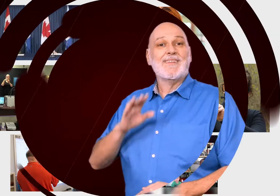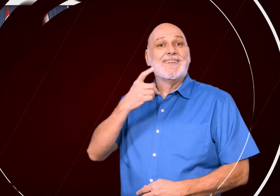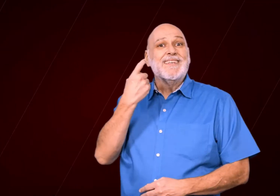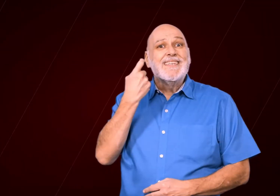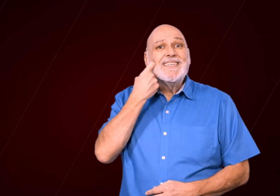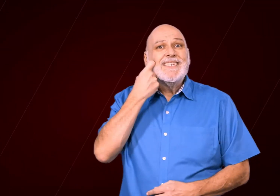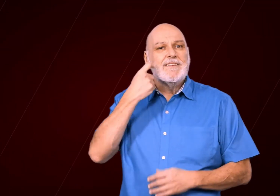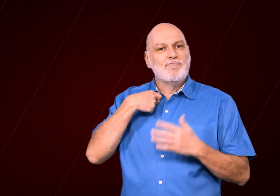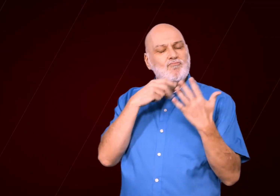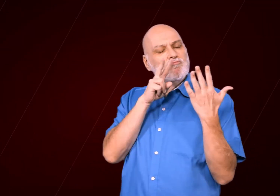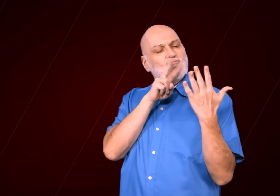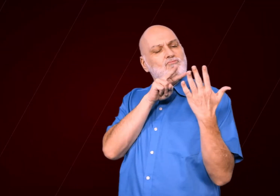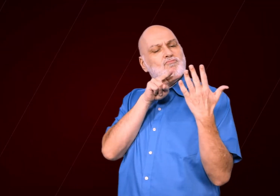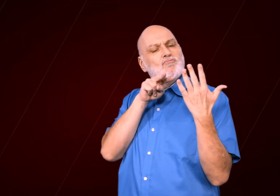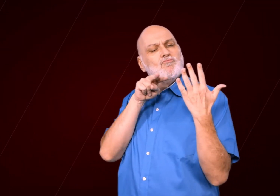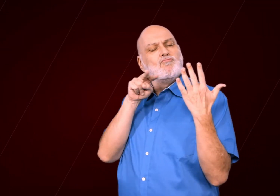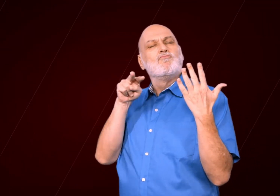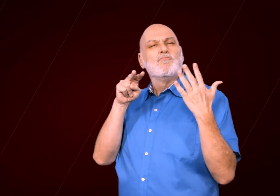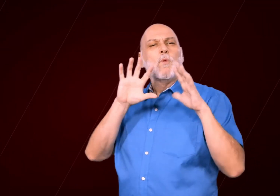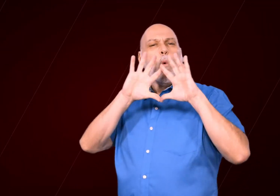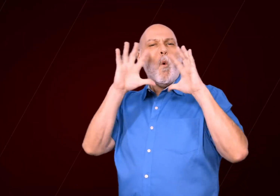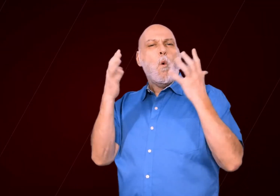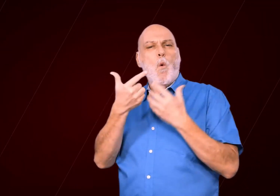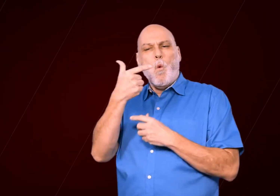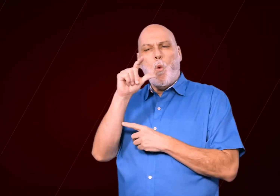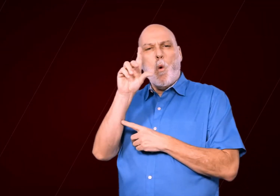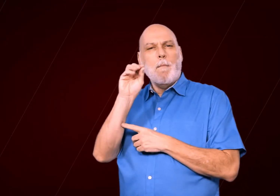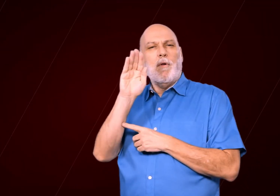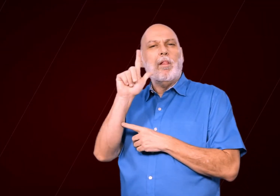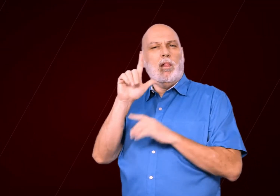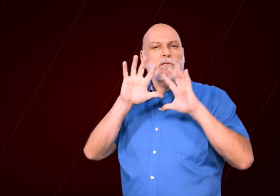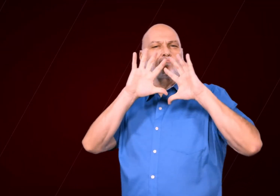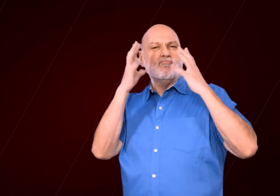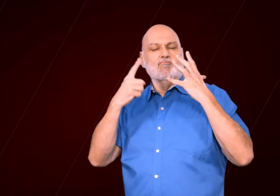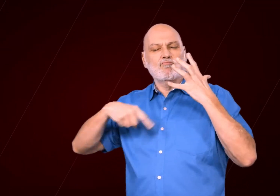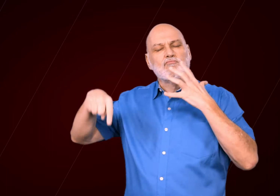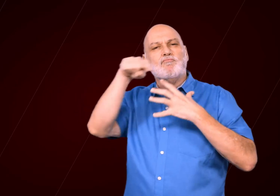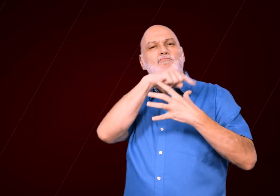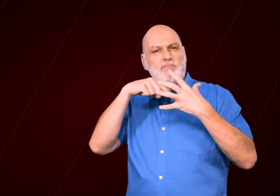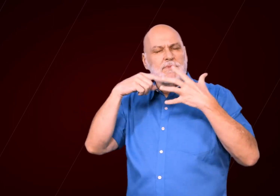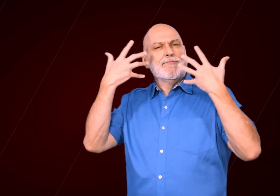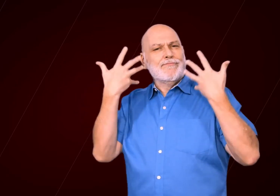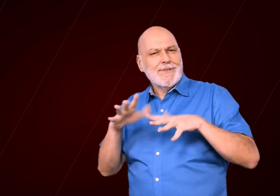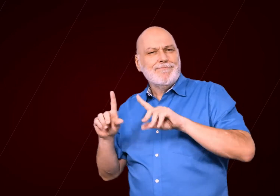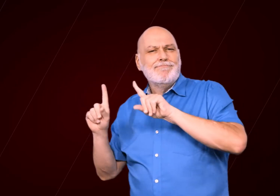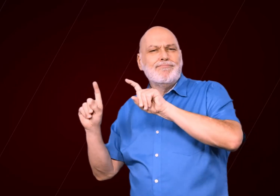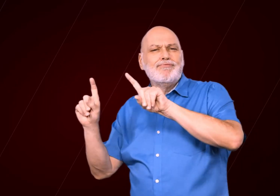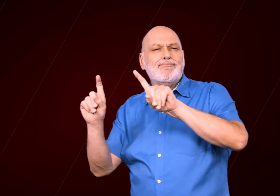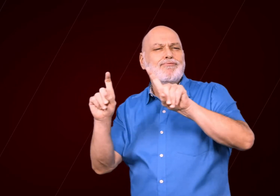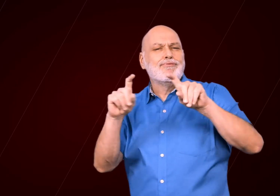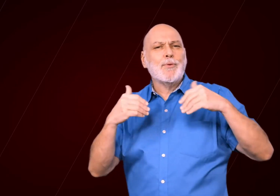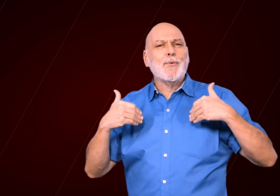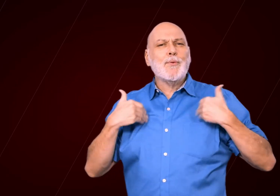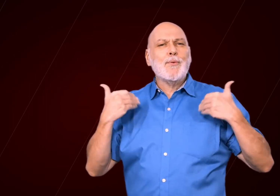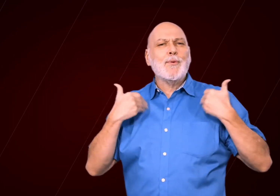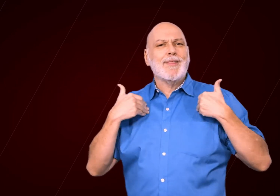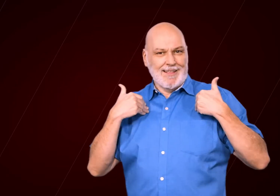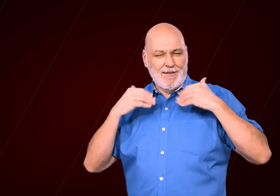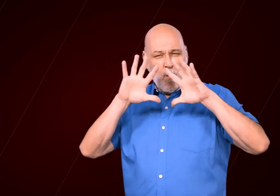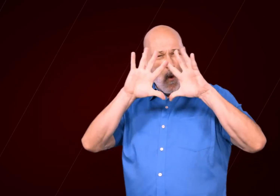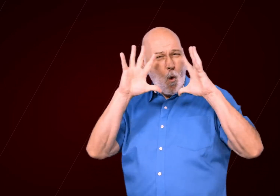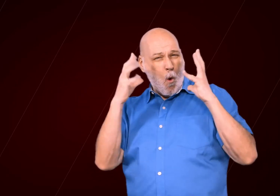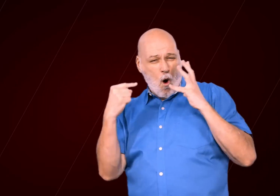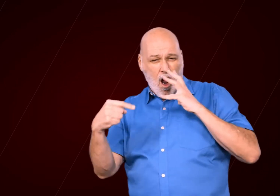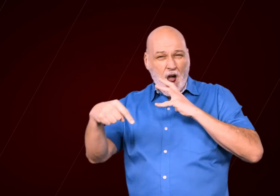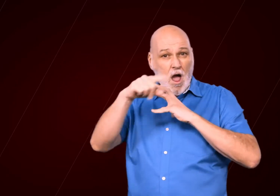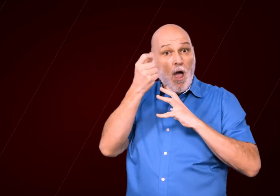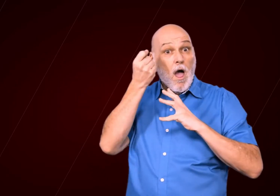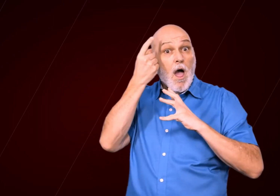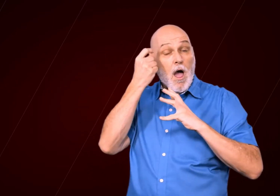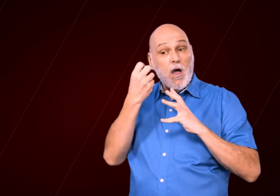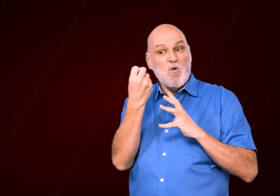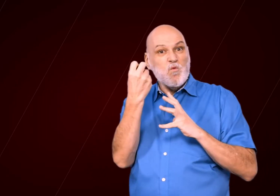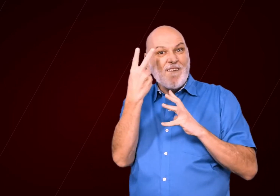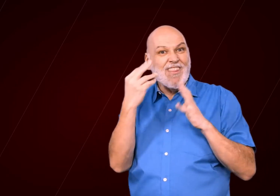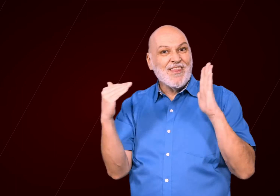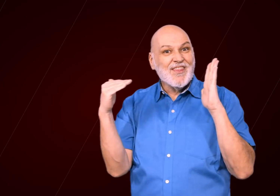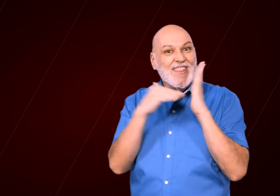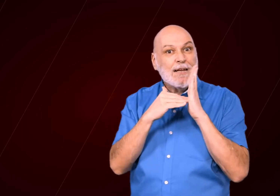[Anselmo]: I read a recent global survey which received responses